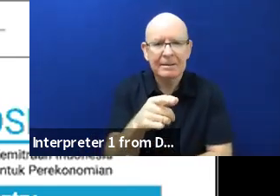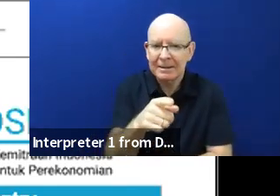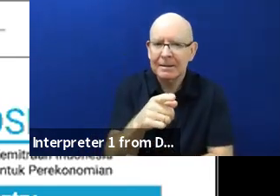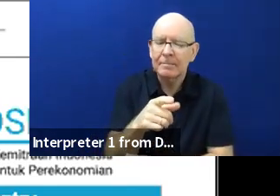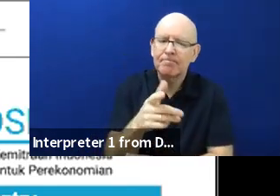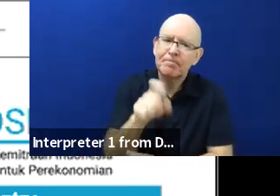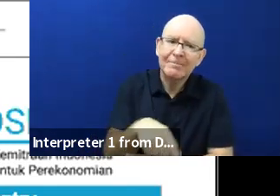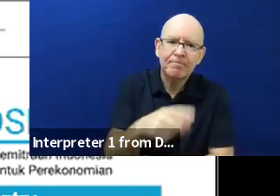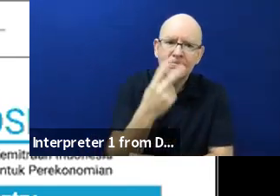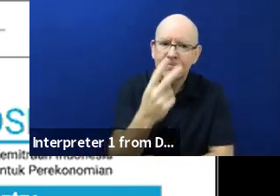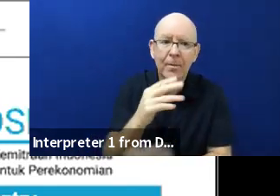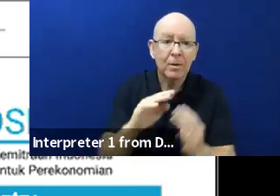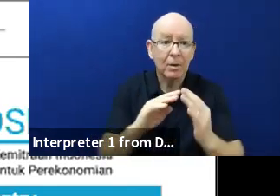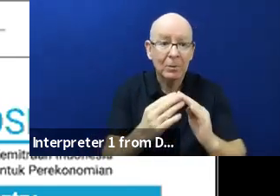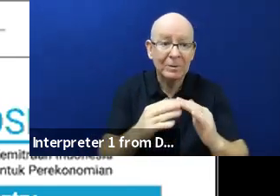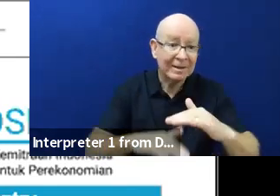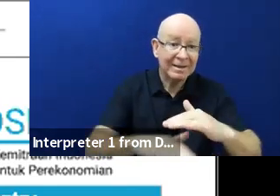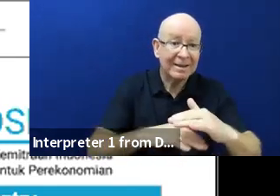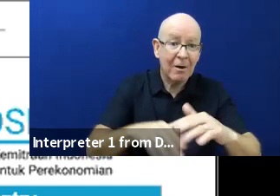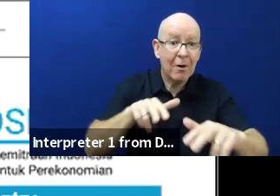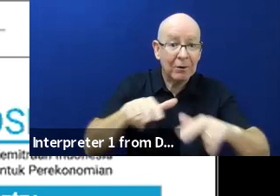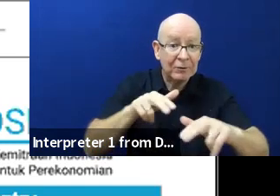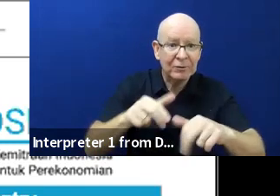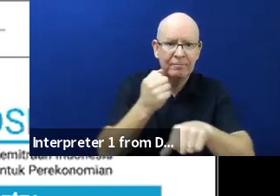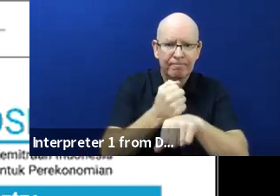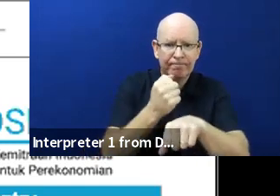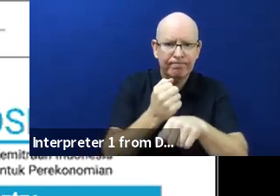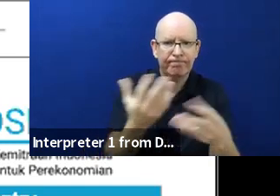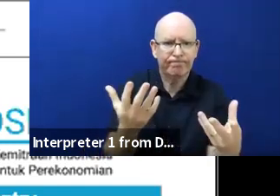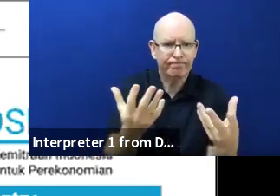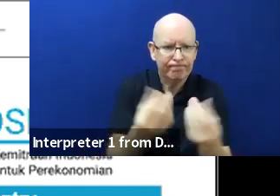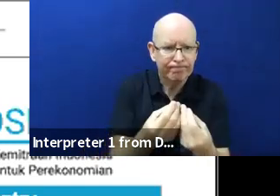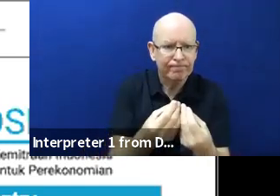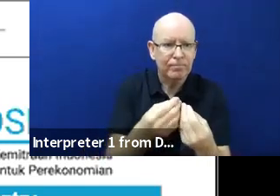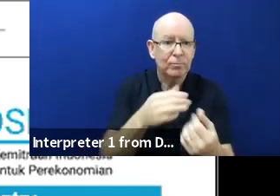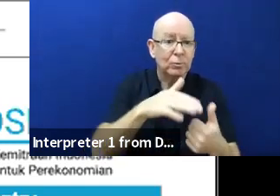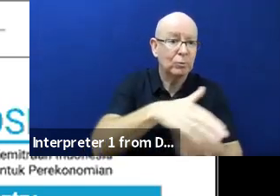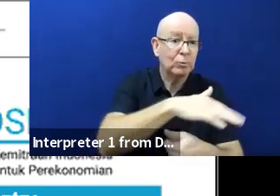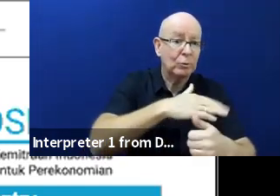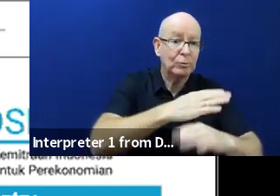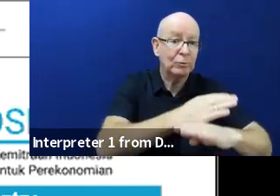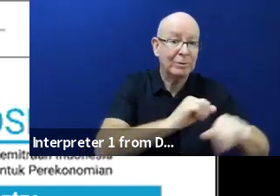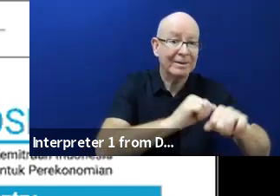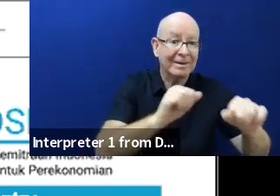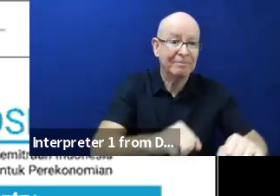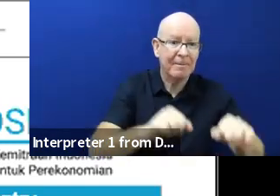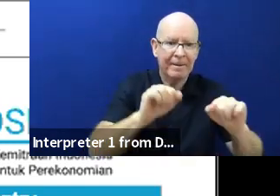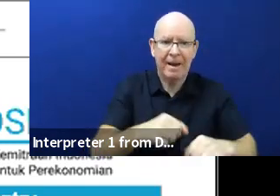programmes that recognise those contributions and provide also an allowance to